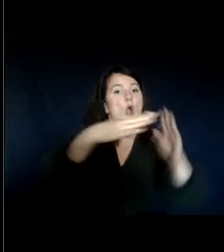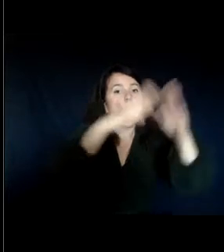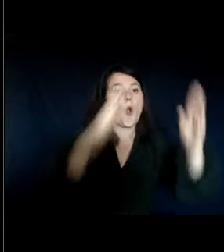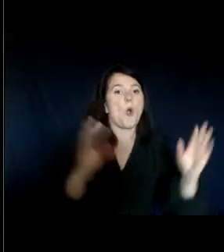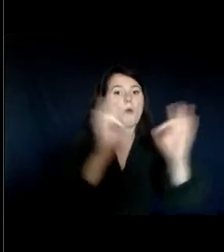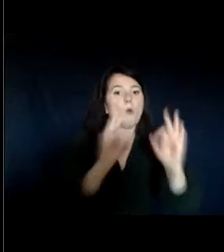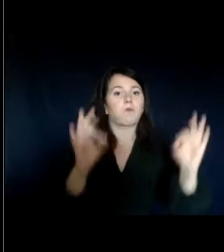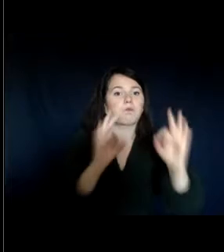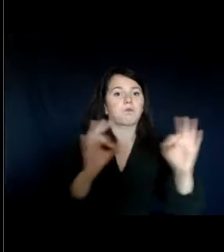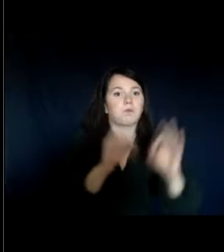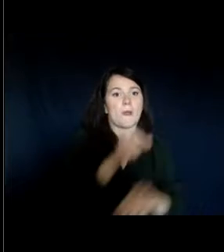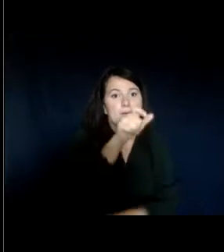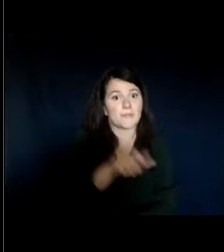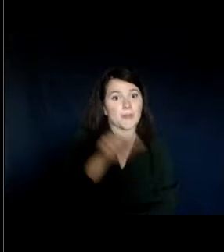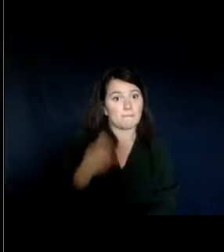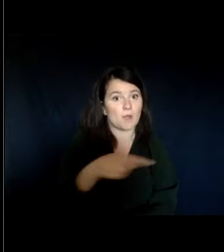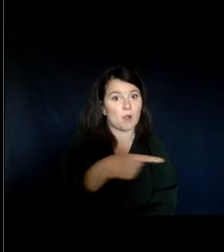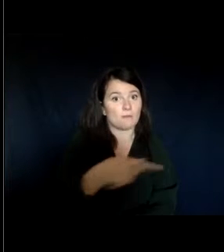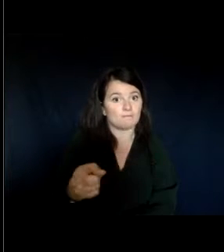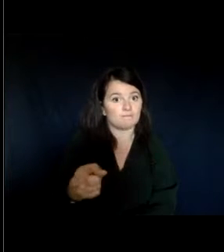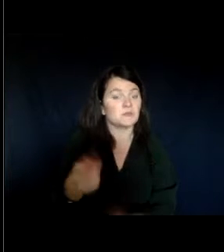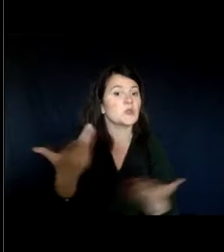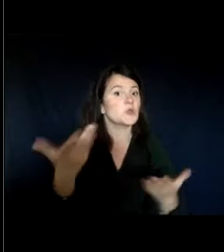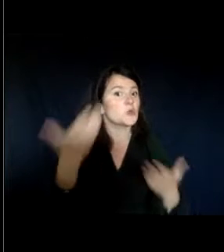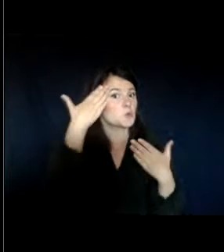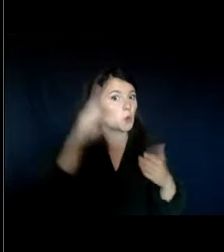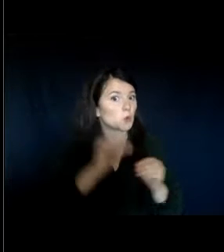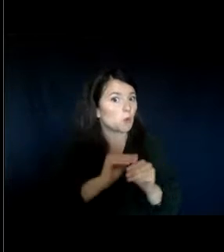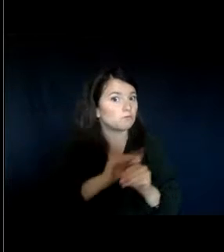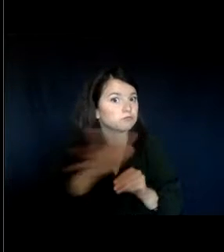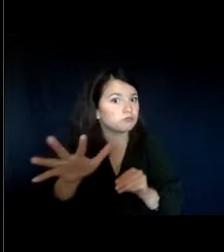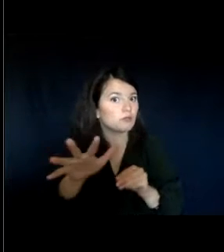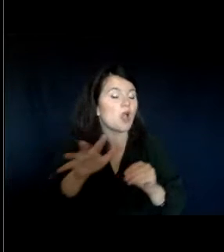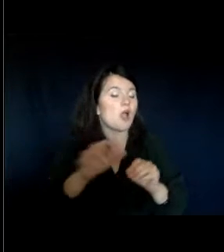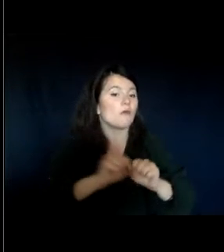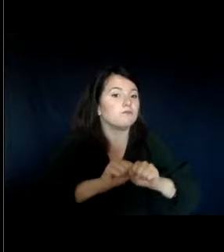there will be no contamination risks for the homeless people,